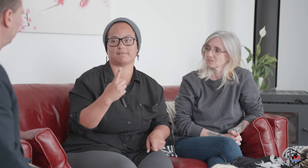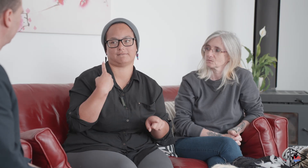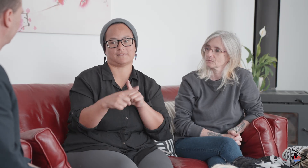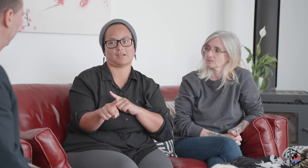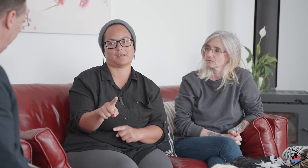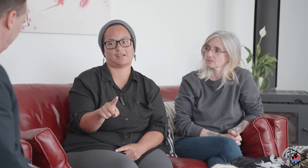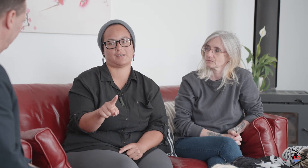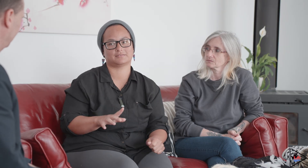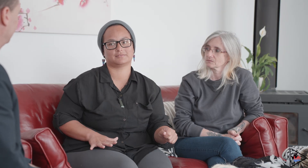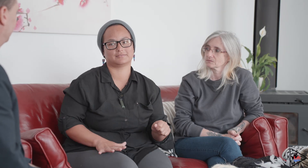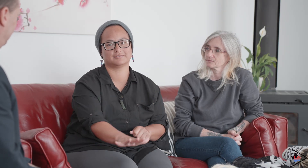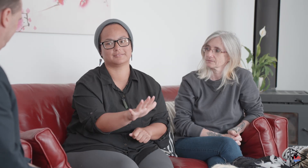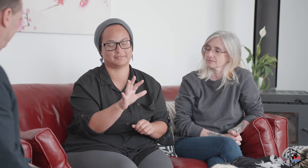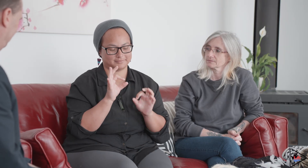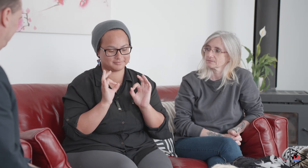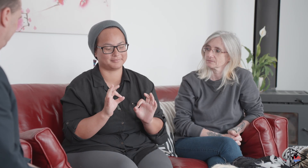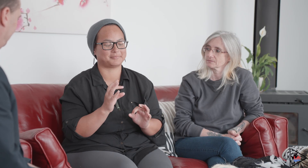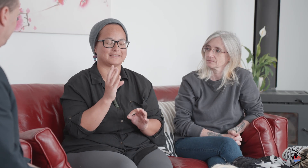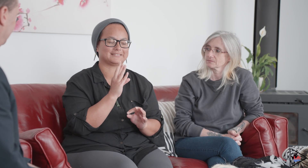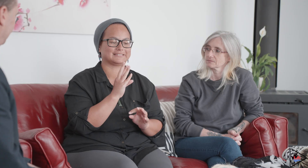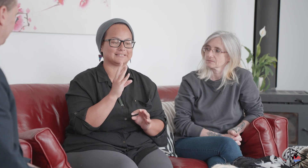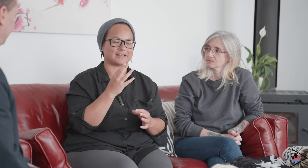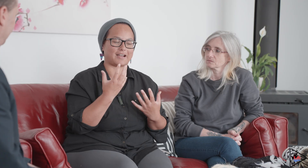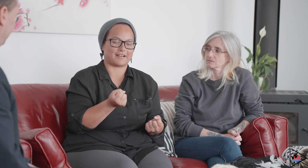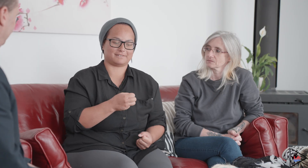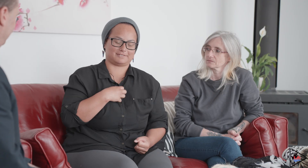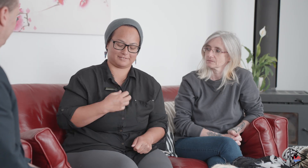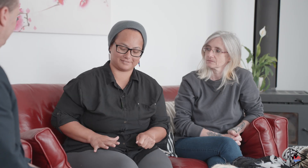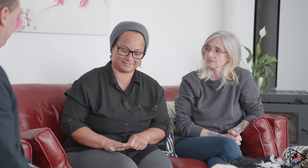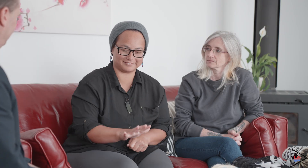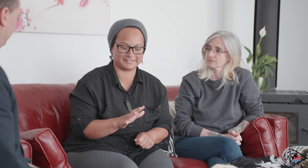it's quicker to use the palm of your hand and roll on a flat surface, but, you know,